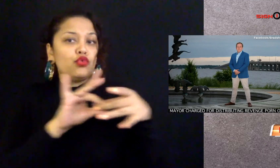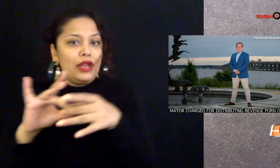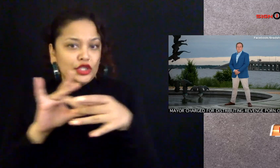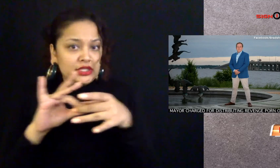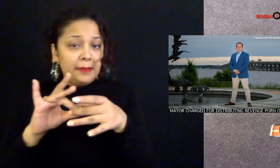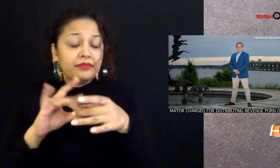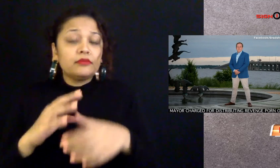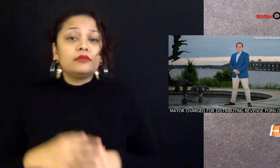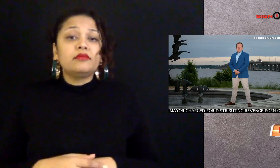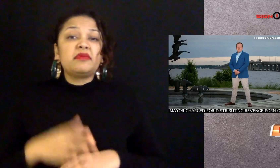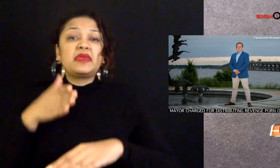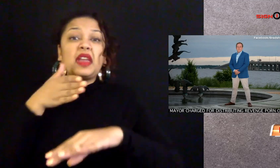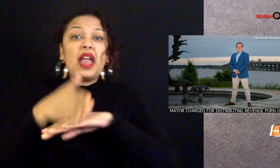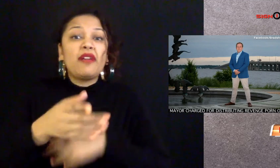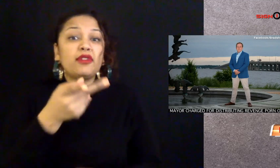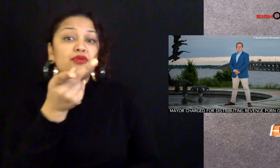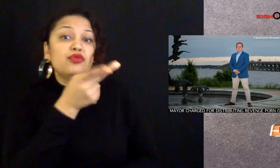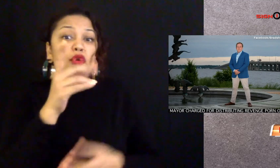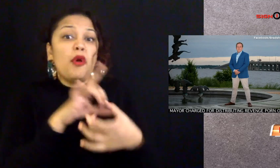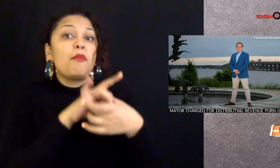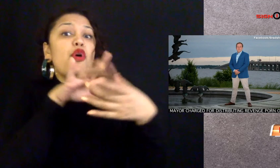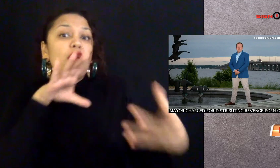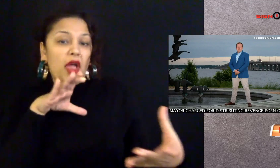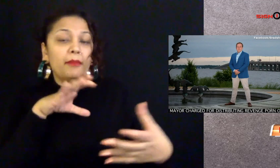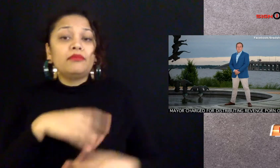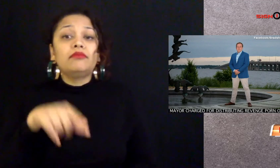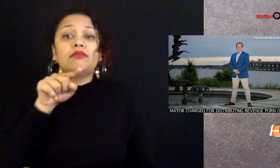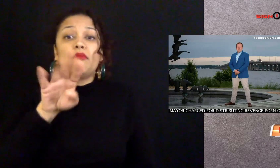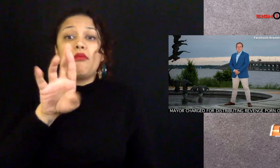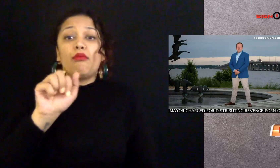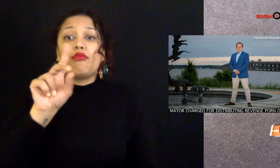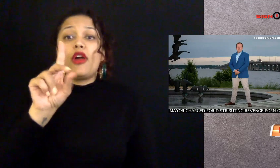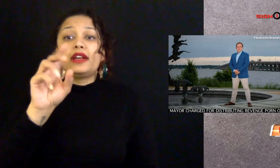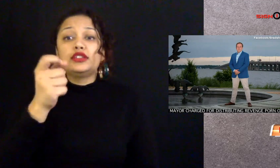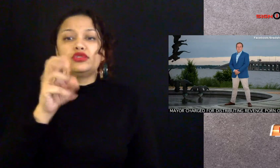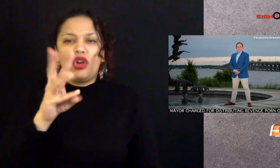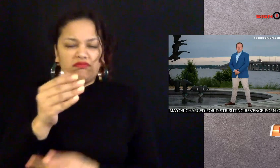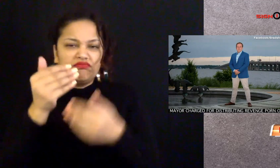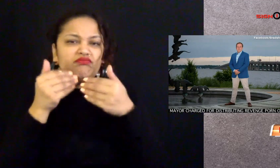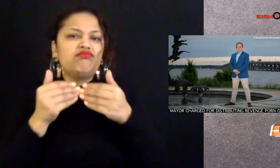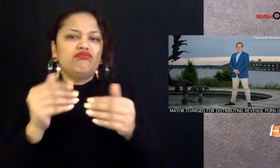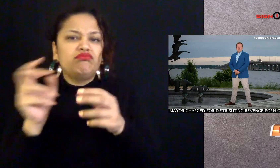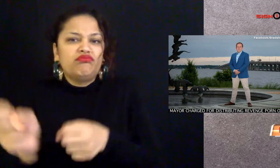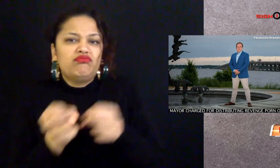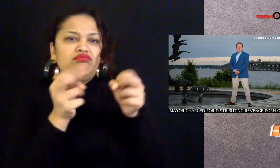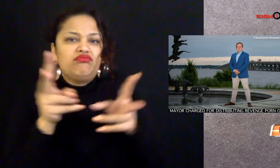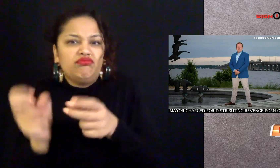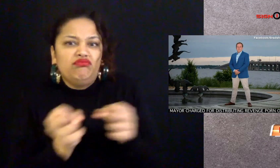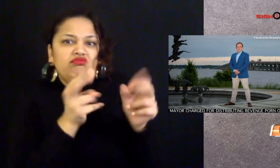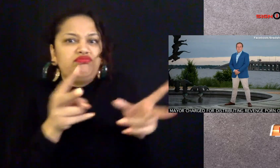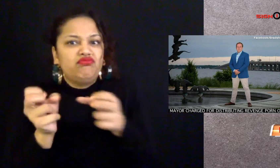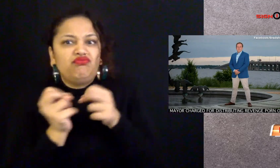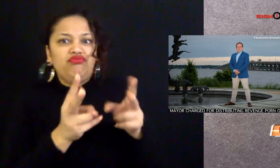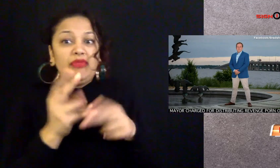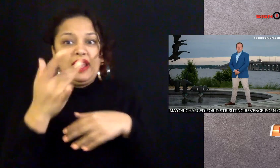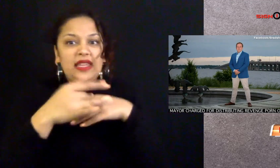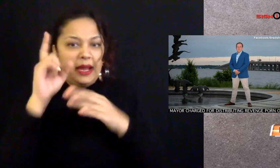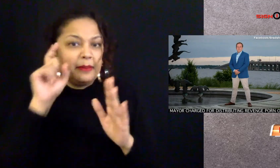when they were in an intimate relationship and after they broke up Bradshaw posted the